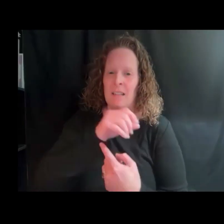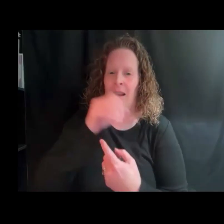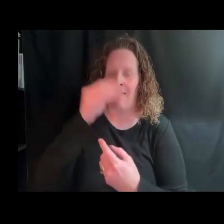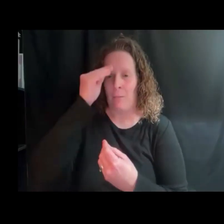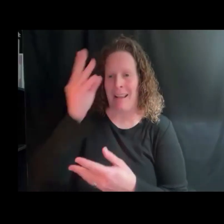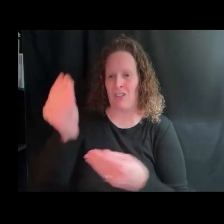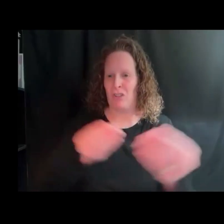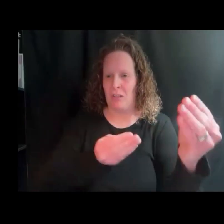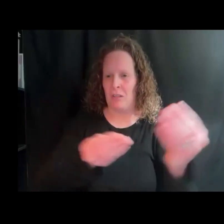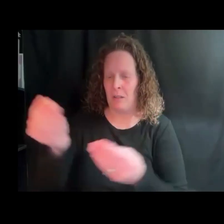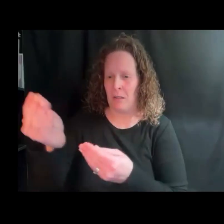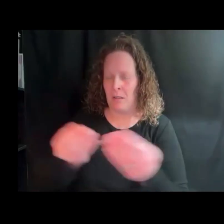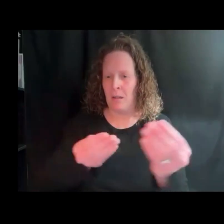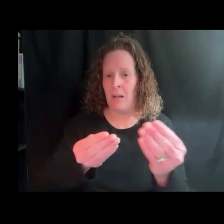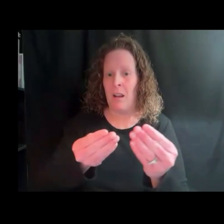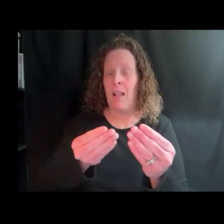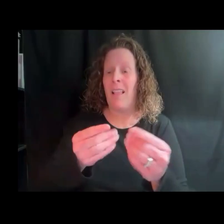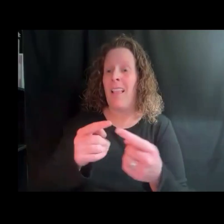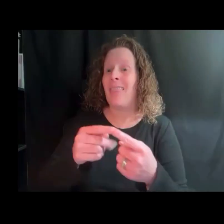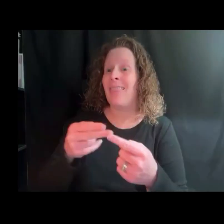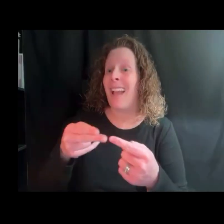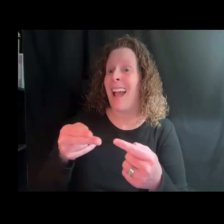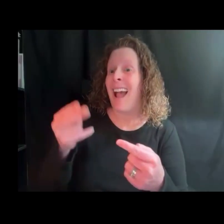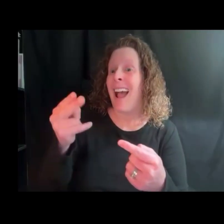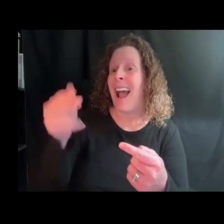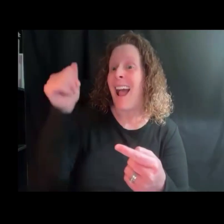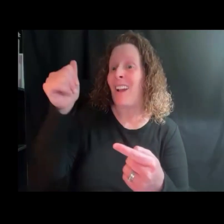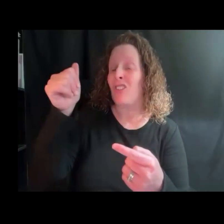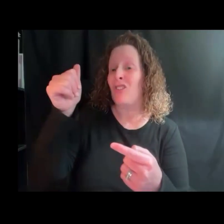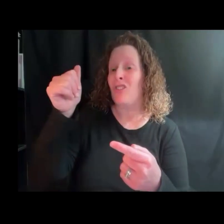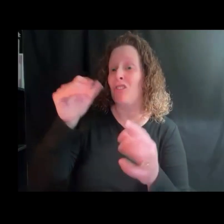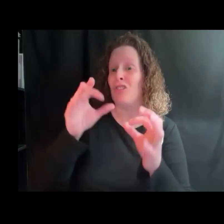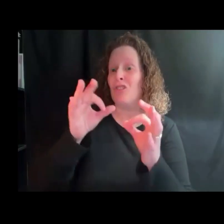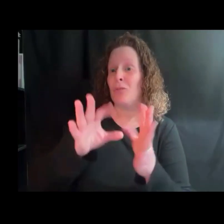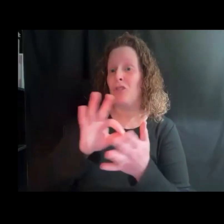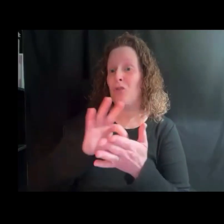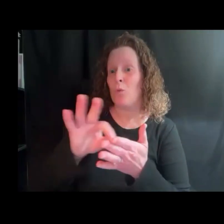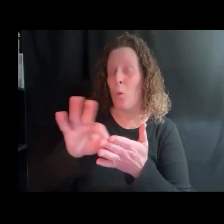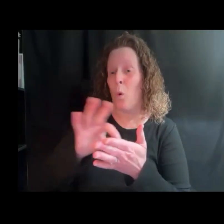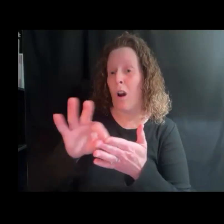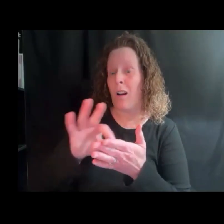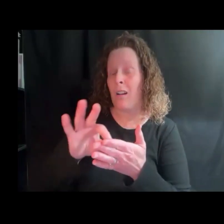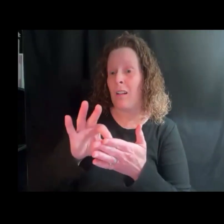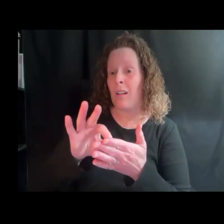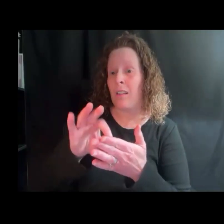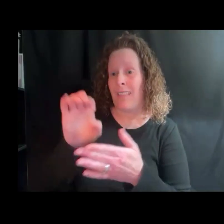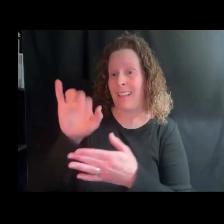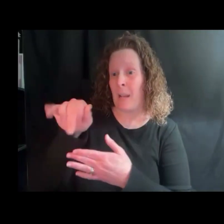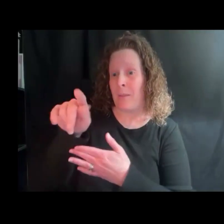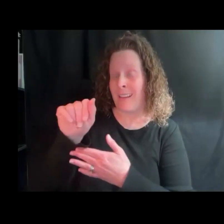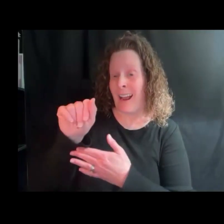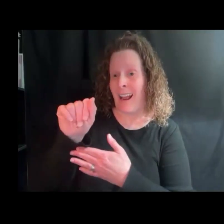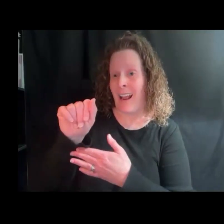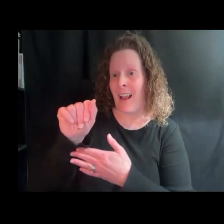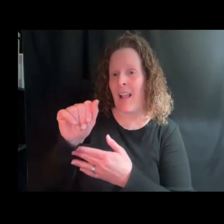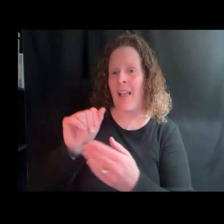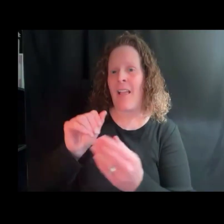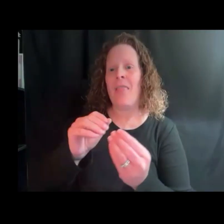about the quality for a minute right? How the information is being passed on to the student. The higher the score